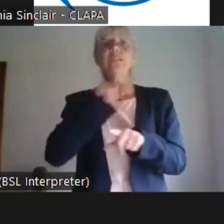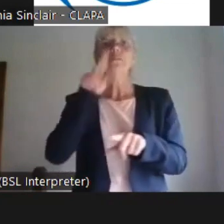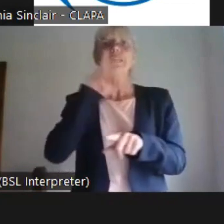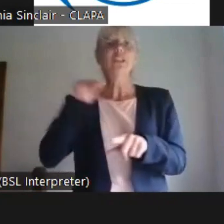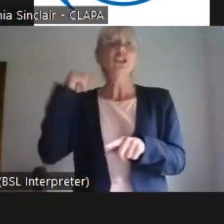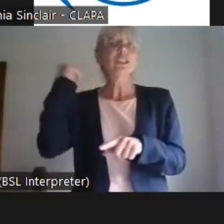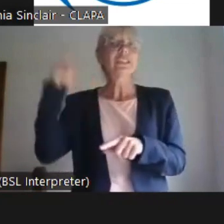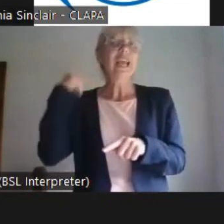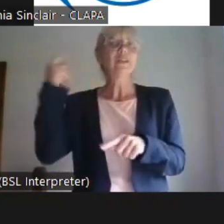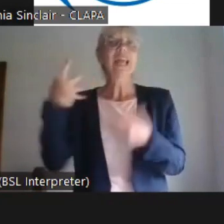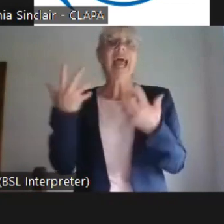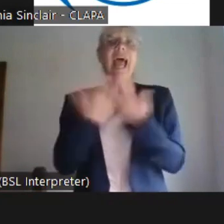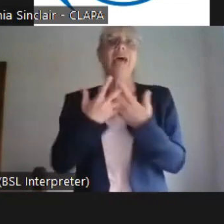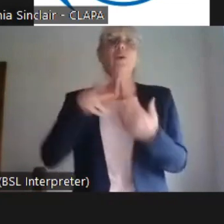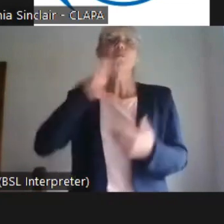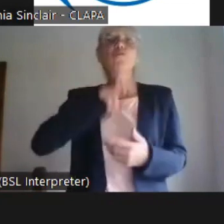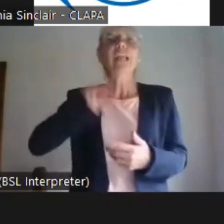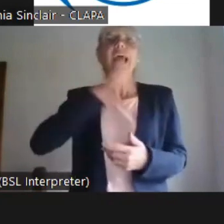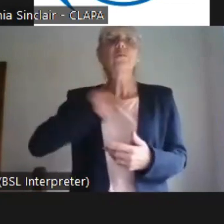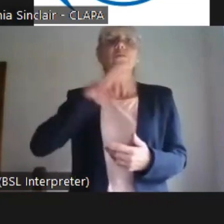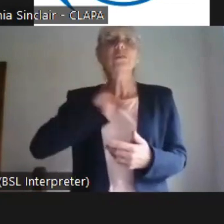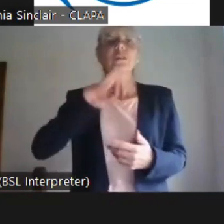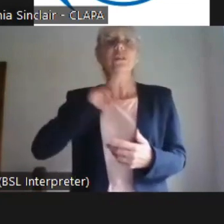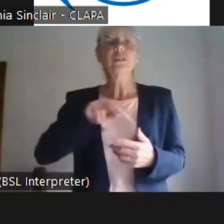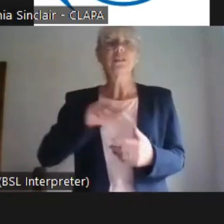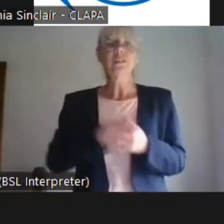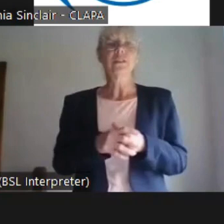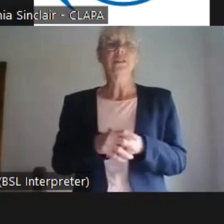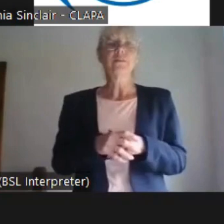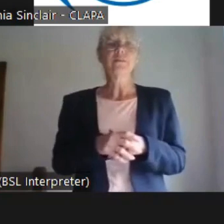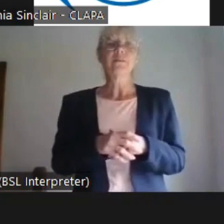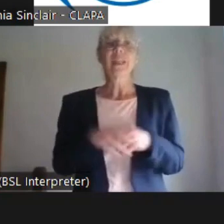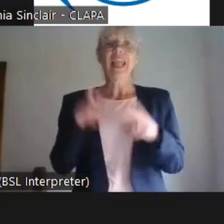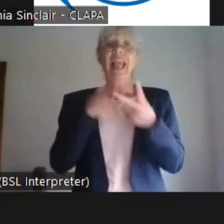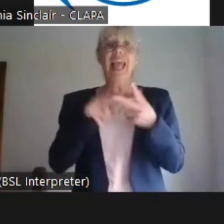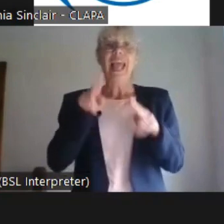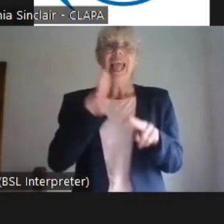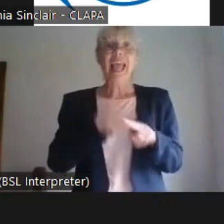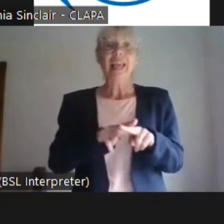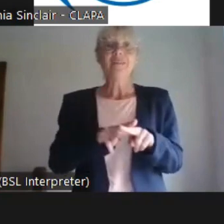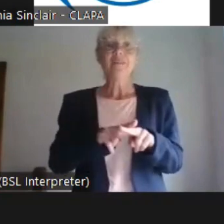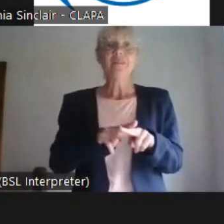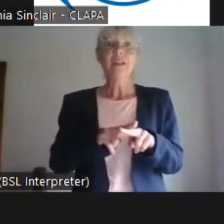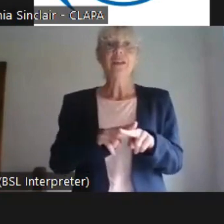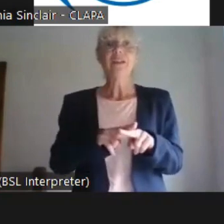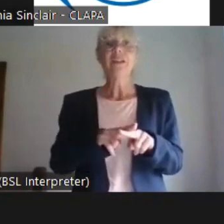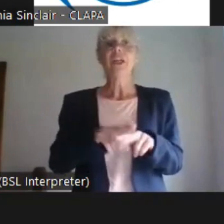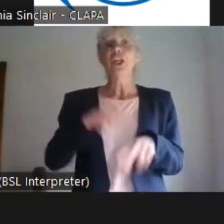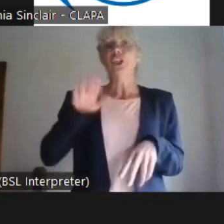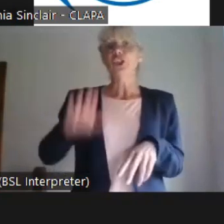pronounce things that's like the cherry on top for us if a child is saying cat instead of tat we are